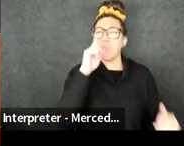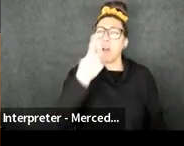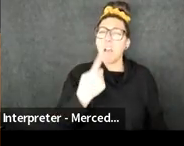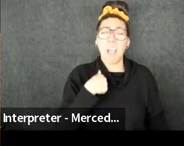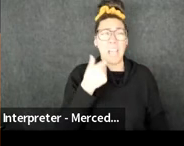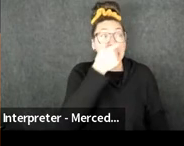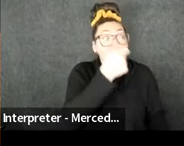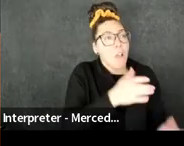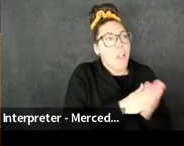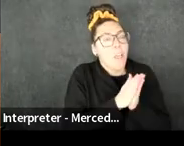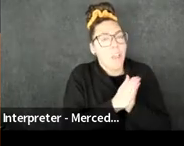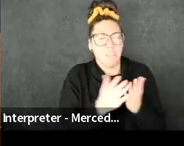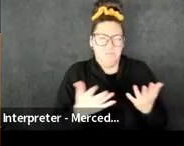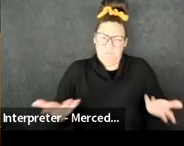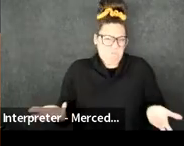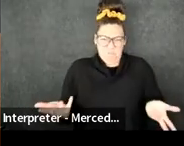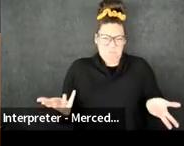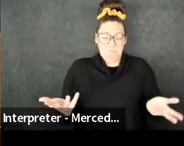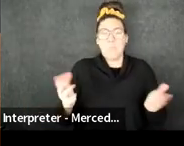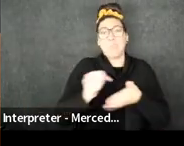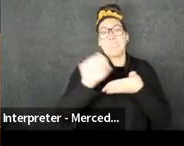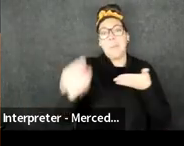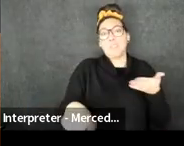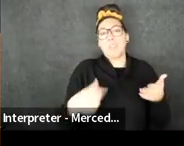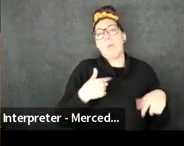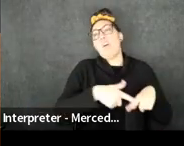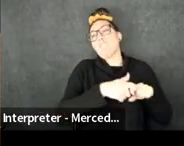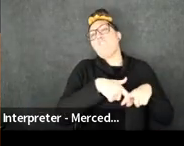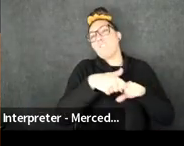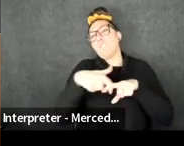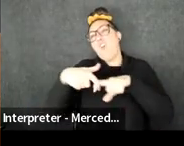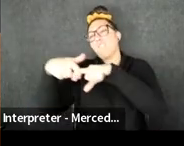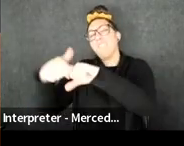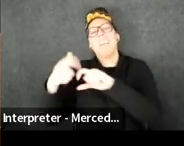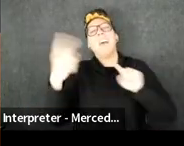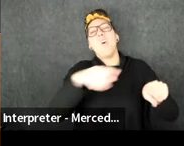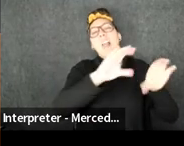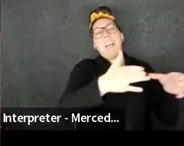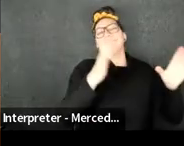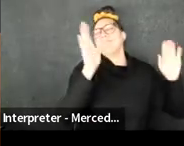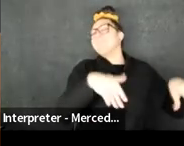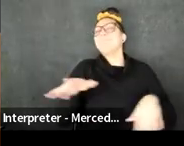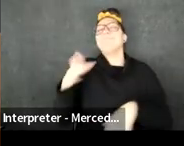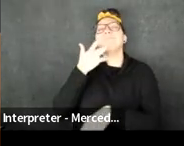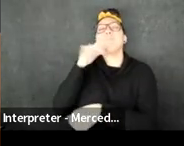I was taking a lot of semesters off. I was working instead of attending classes and just not feeling very confident.